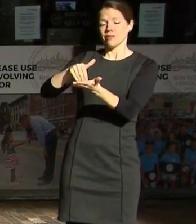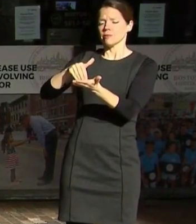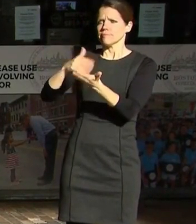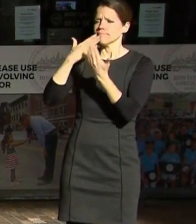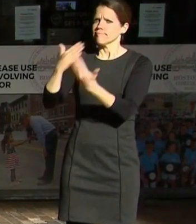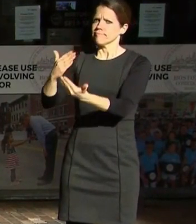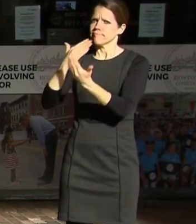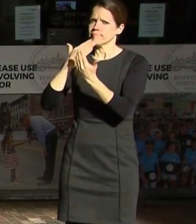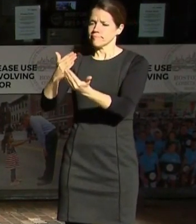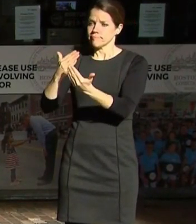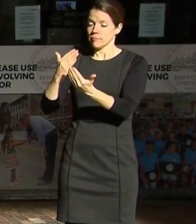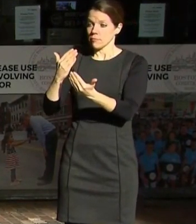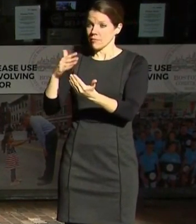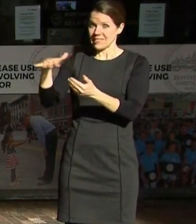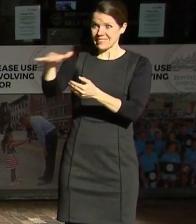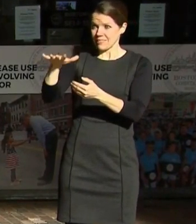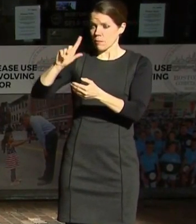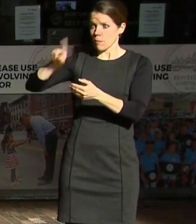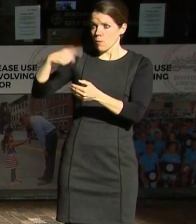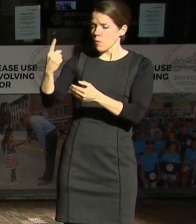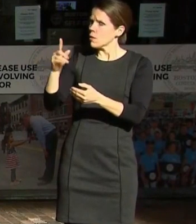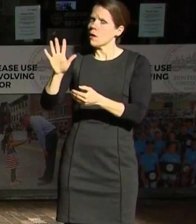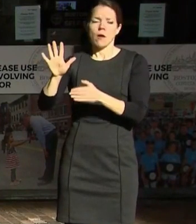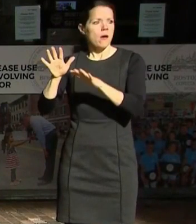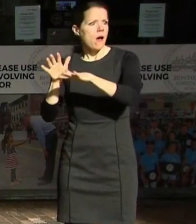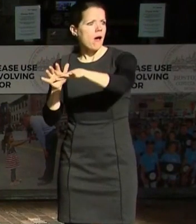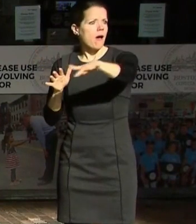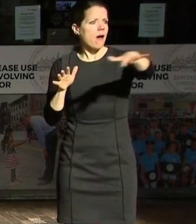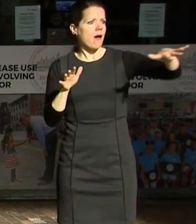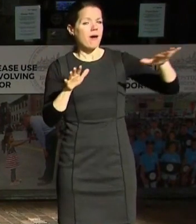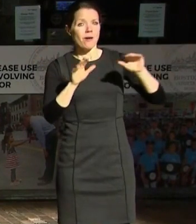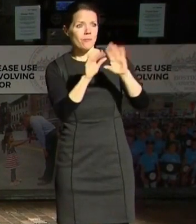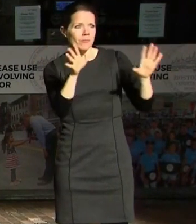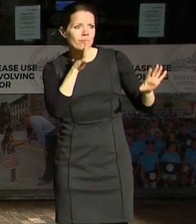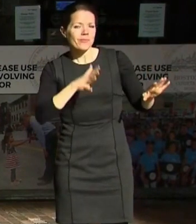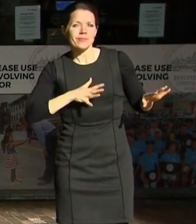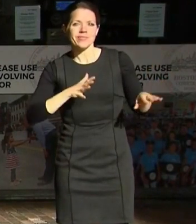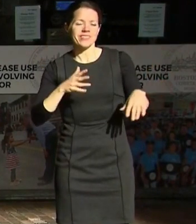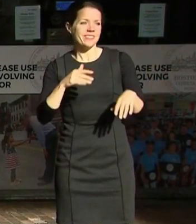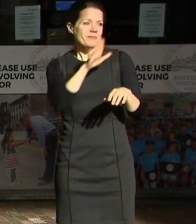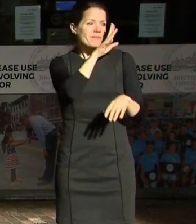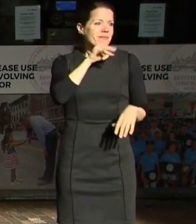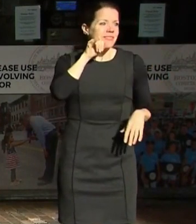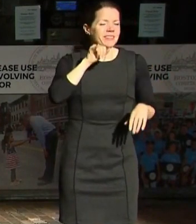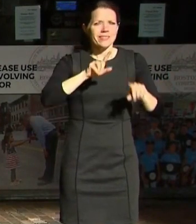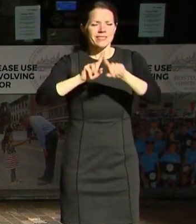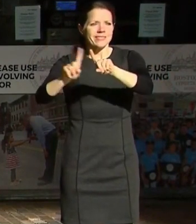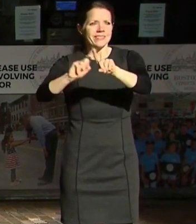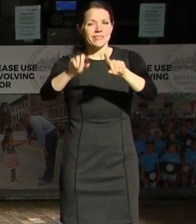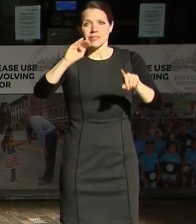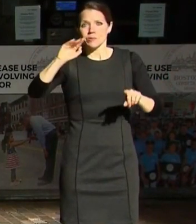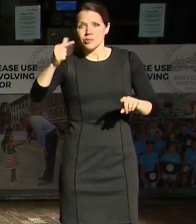AND I WOULD LIKE TO THANK THE NURSES AND DOCTORS AT THE BOSTON MEDICAL CENTER FOR TAKING CARE OF OUR BROTHER. I WOULD LIKE TO THANK ALL OF THE FIRST RESPONDERS AND HEALTHCARE PROVIDERS AND